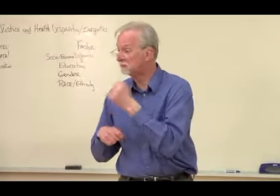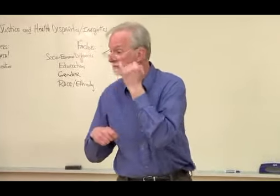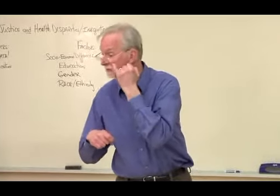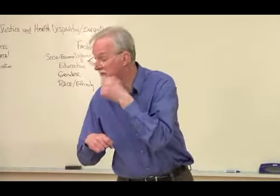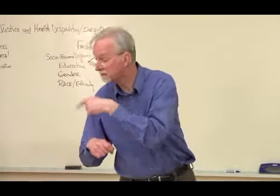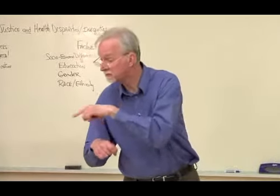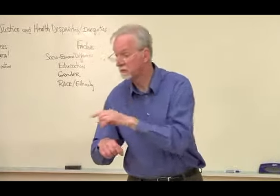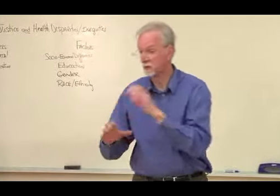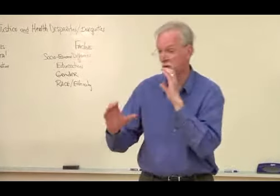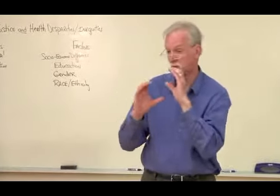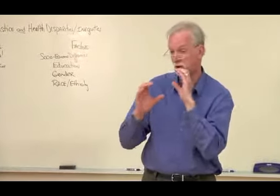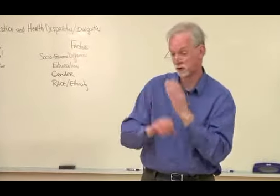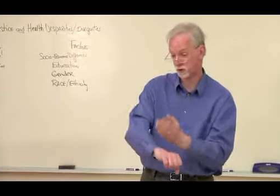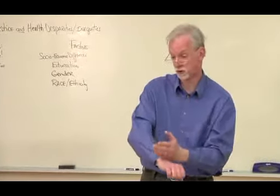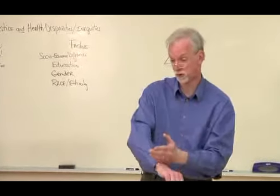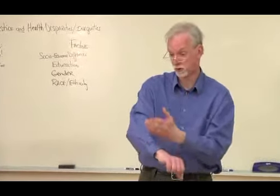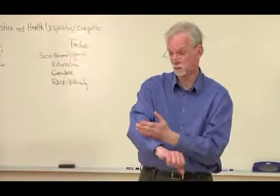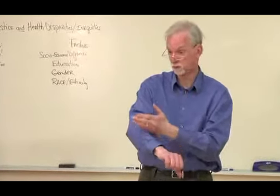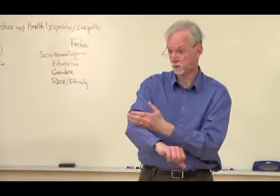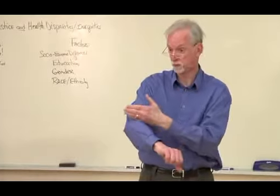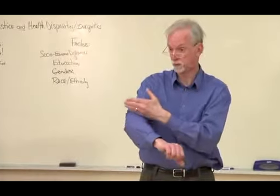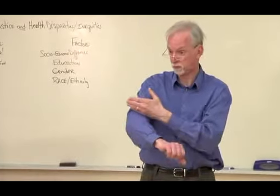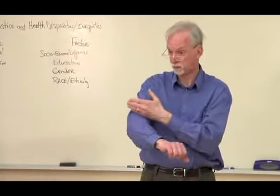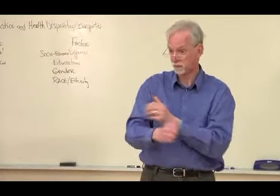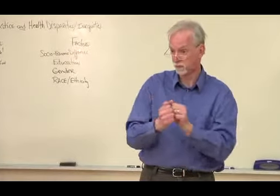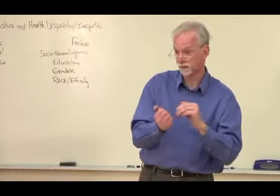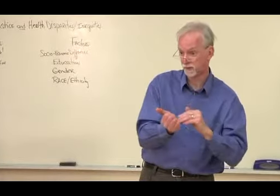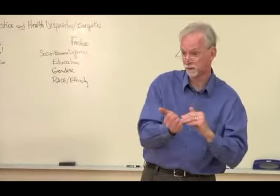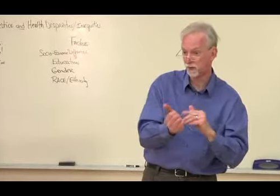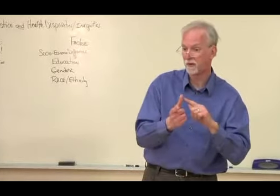shows that improving communication with doctors